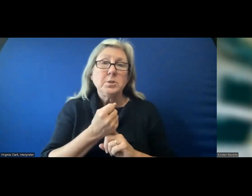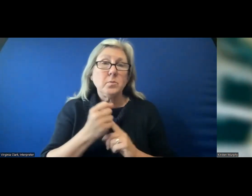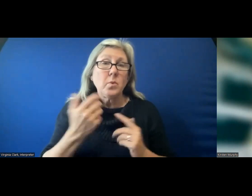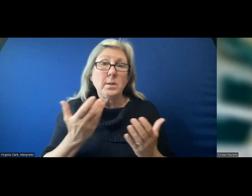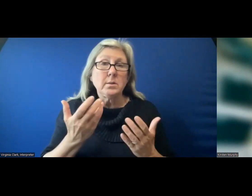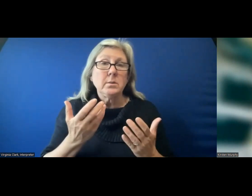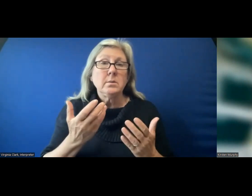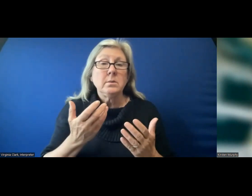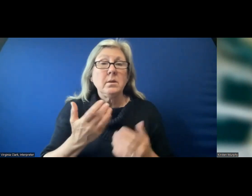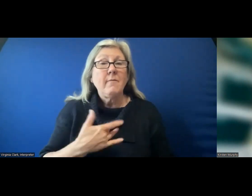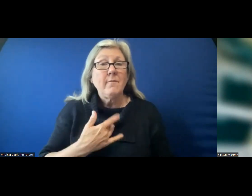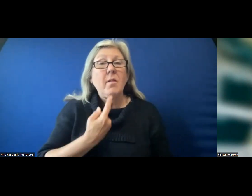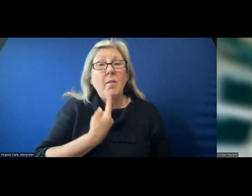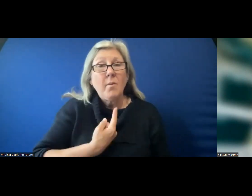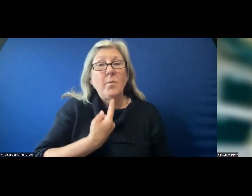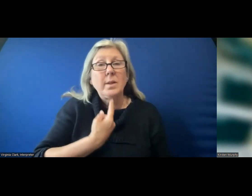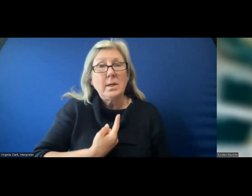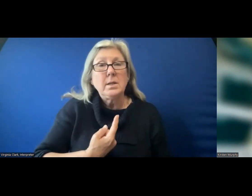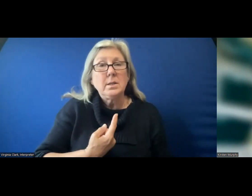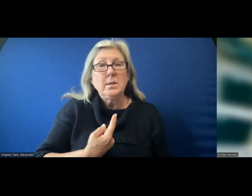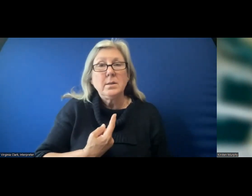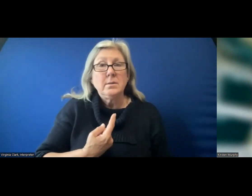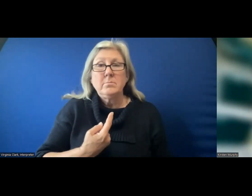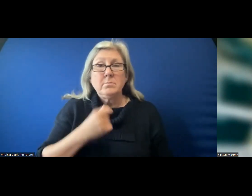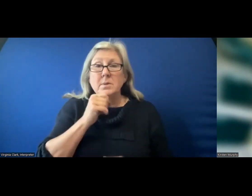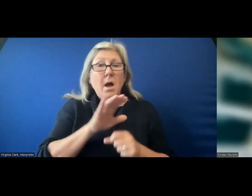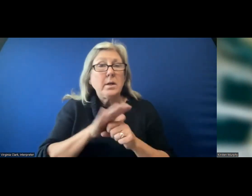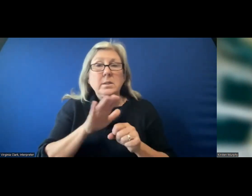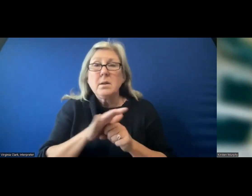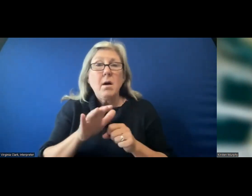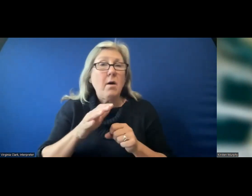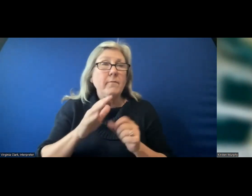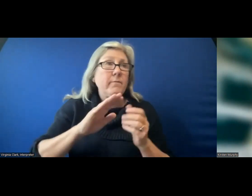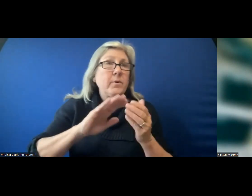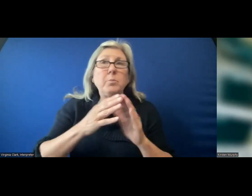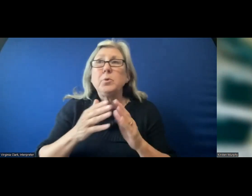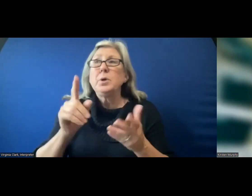That they felt like they weren't having enough access to community, they weren't feeling